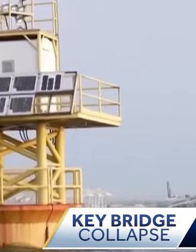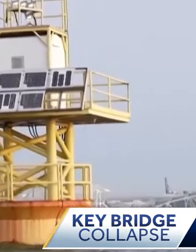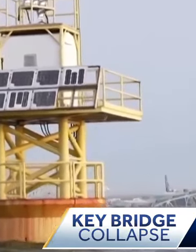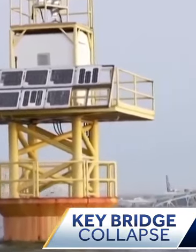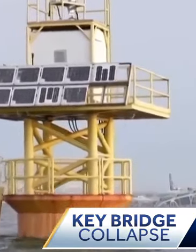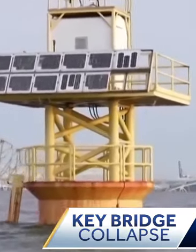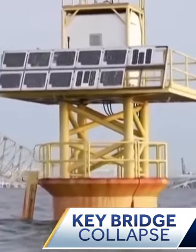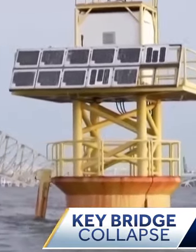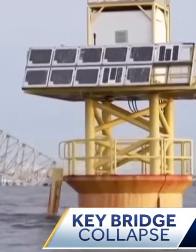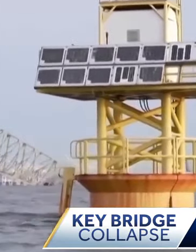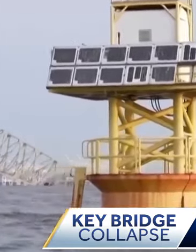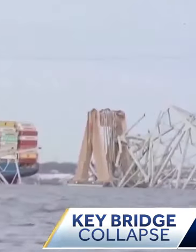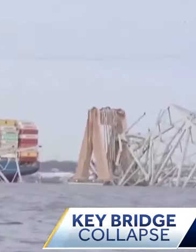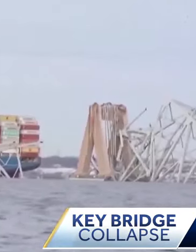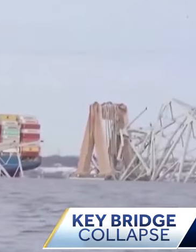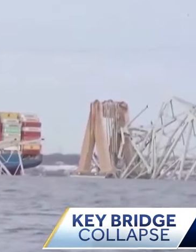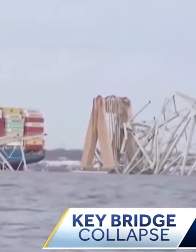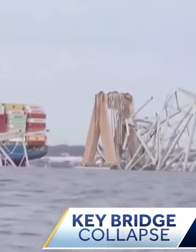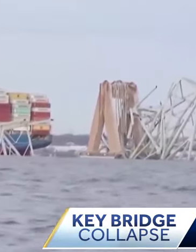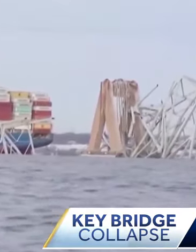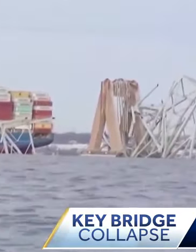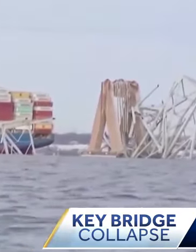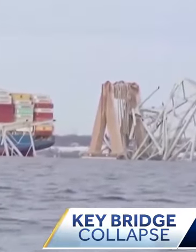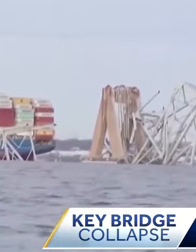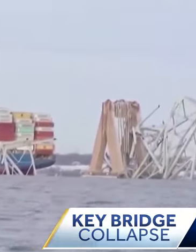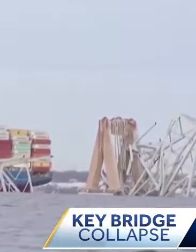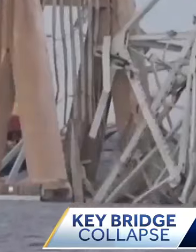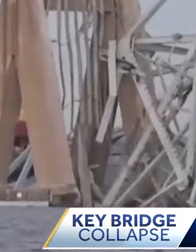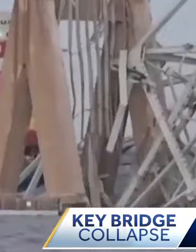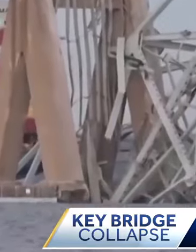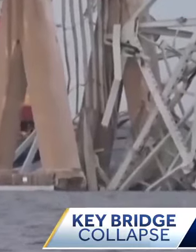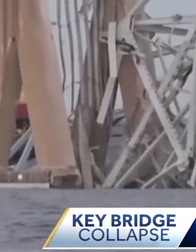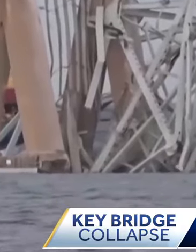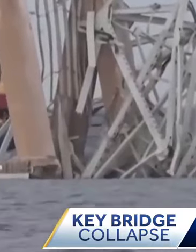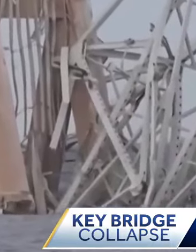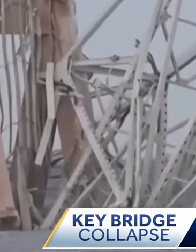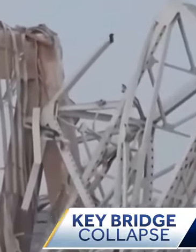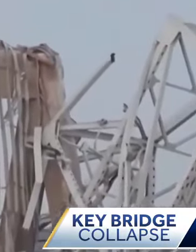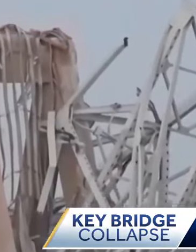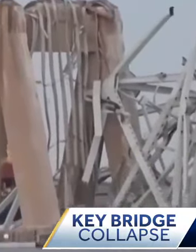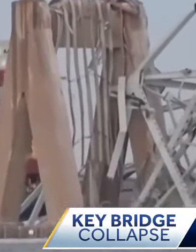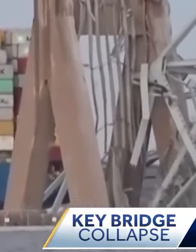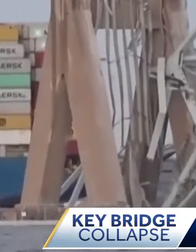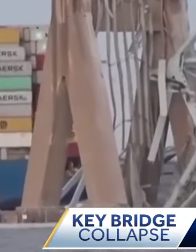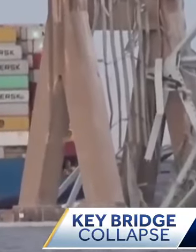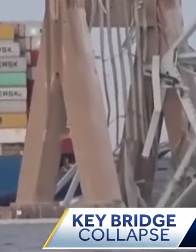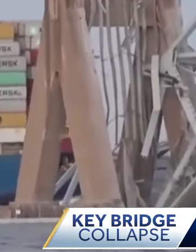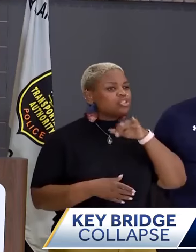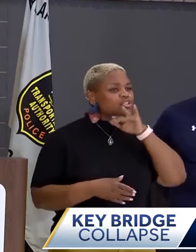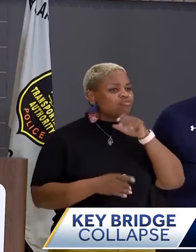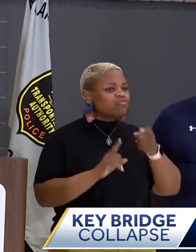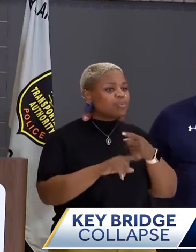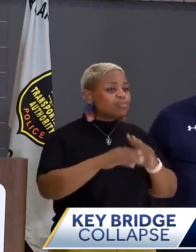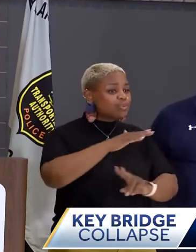REAR ADMIRAL GILREATH SAYS THEY’RE ALSO AT THE MERCY OF THE WEATHER FOR FURTHER REMOVAL OF THE DEBRIS.